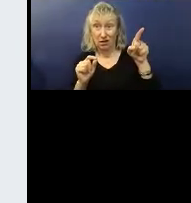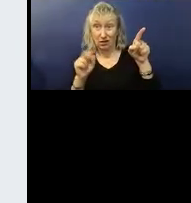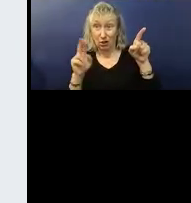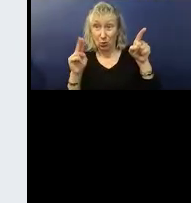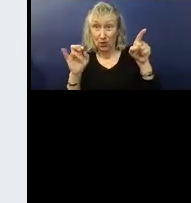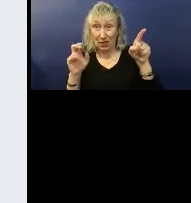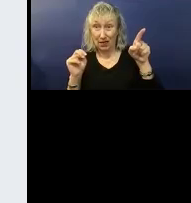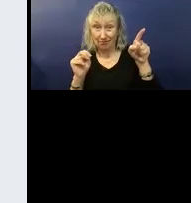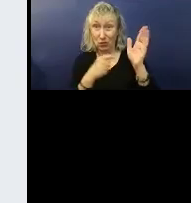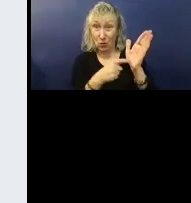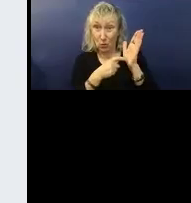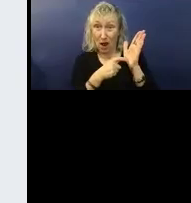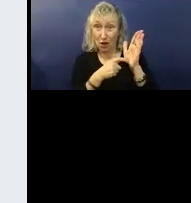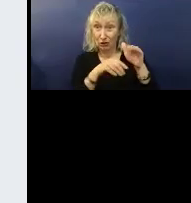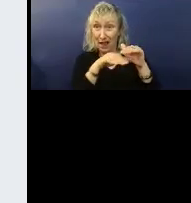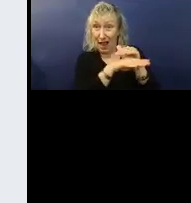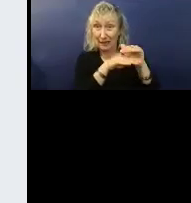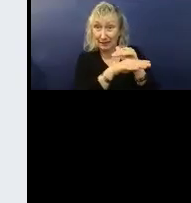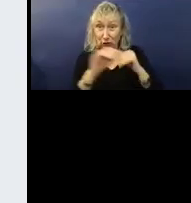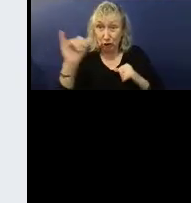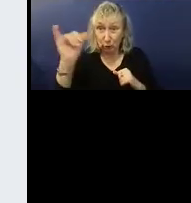provider to be represented by the union.